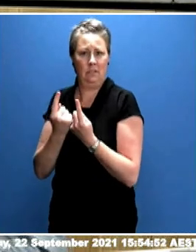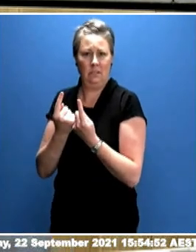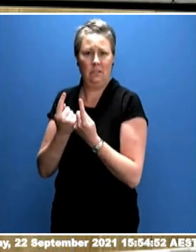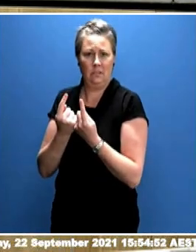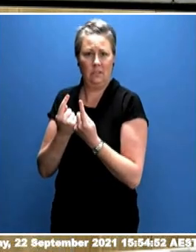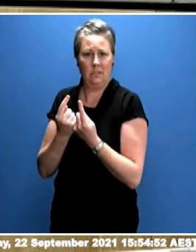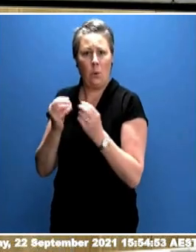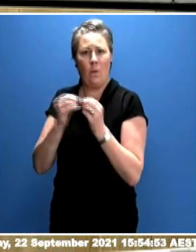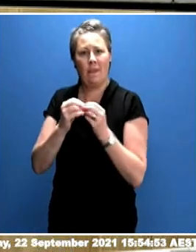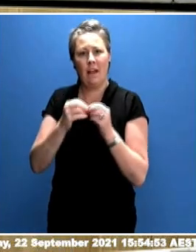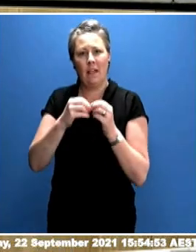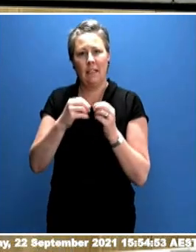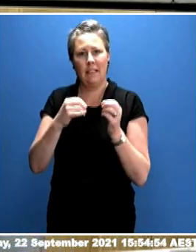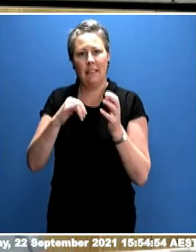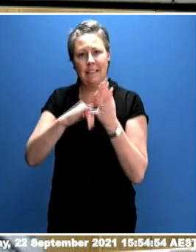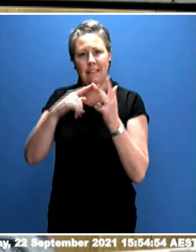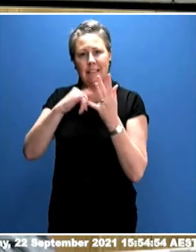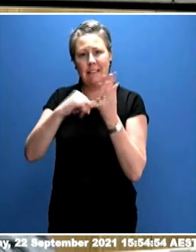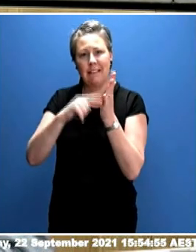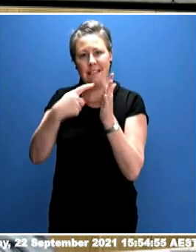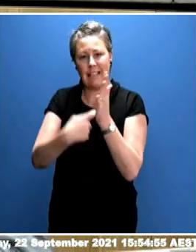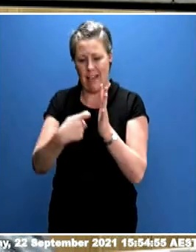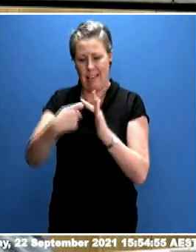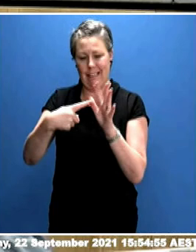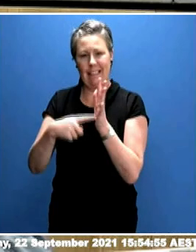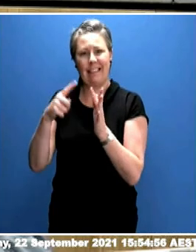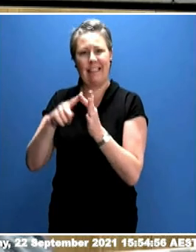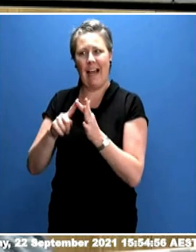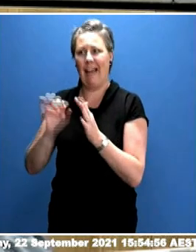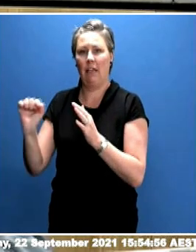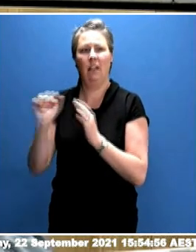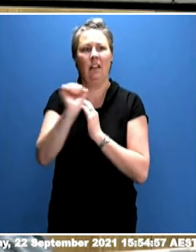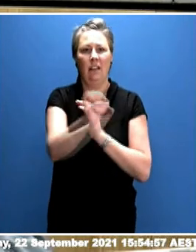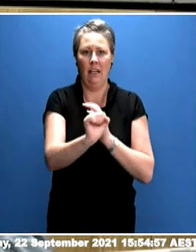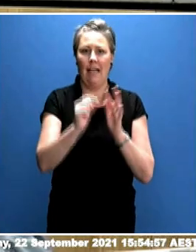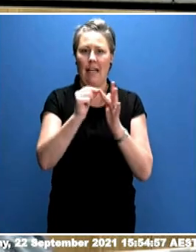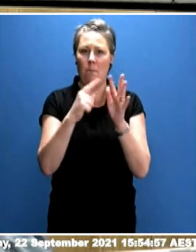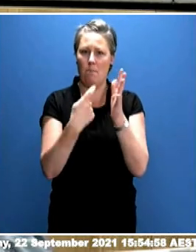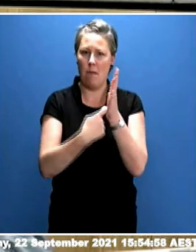with Sister Kate's in Parkerville. Can you explain to me what that relationship was? It says: